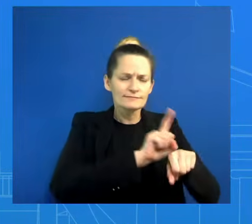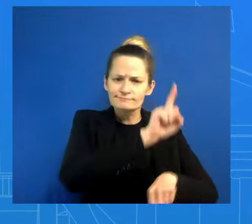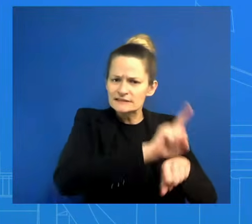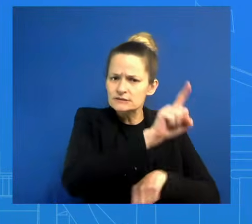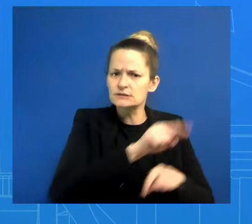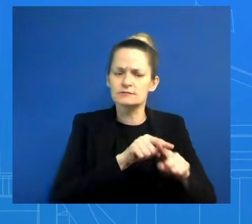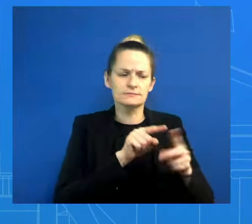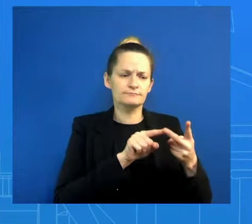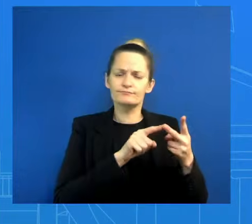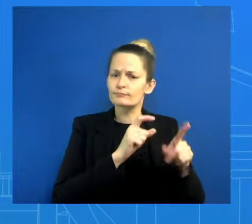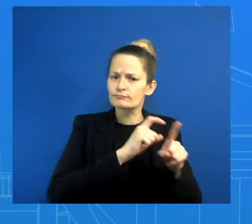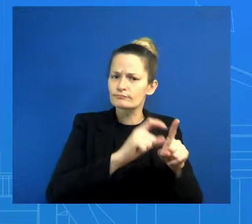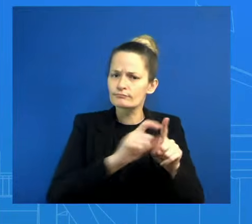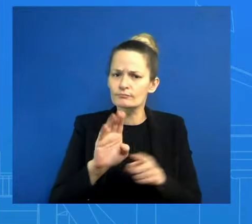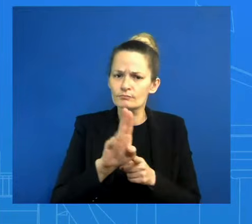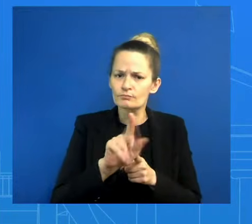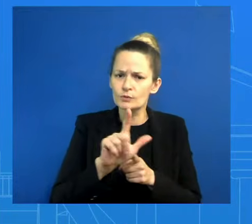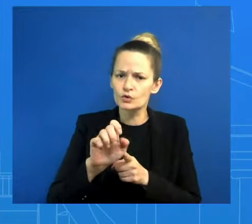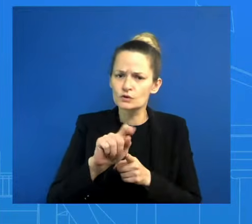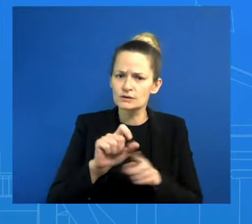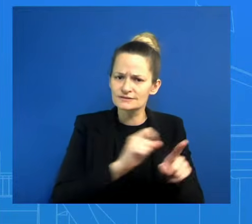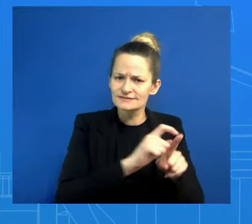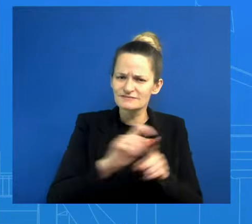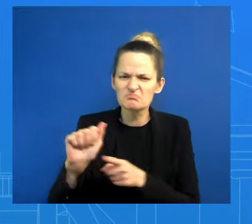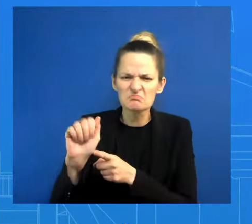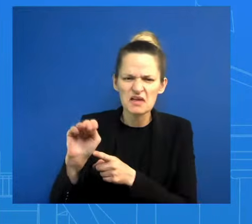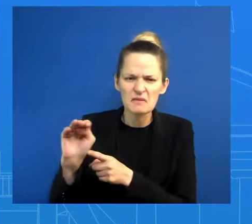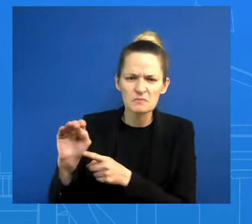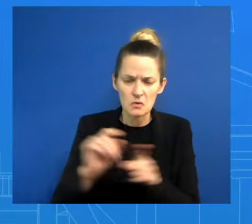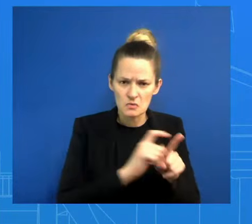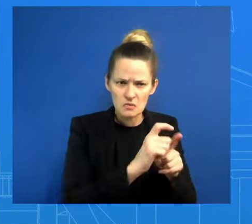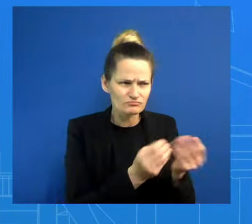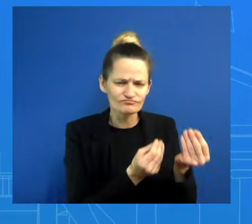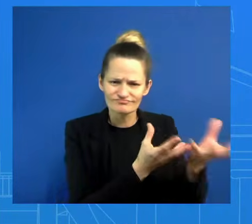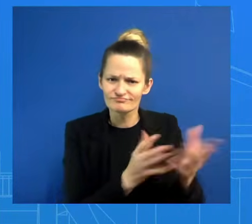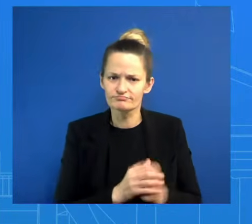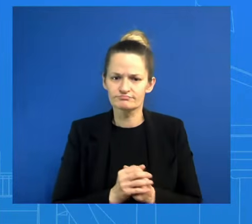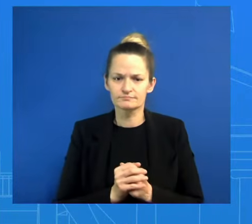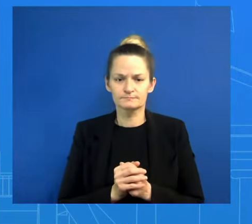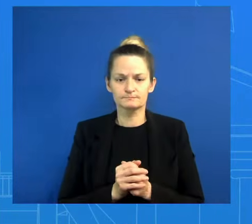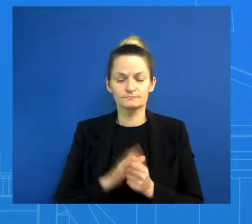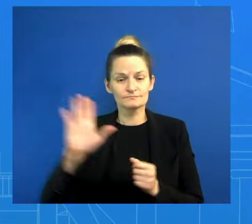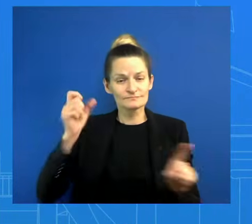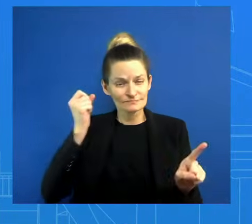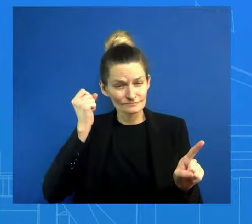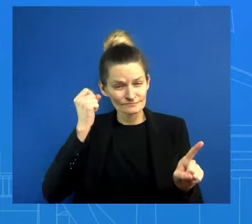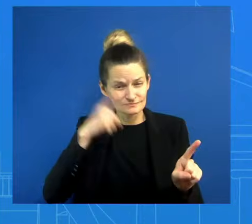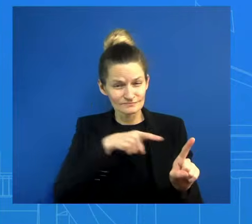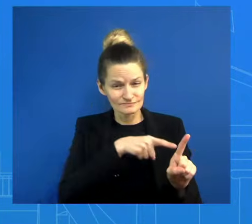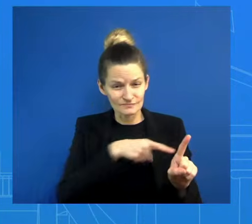so just giving you a quick look -- actually, it's more than a quick look. We have a lot to share for our next week. On Monday, the President and the First Lady